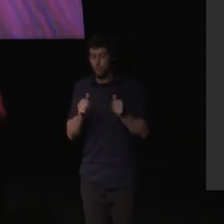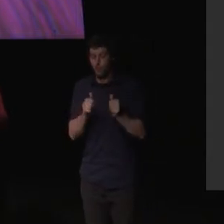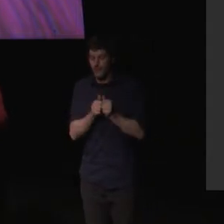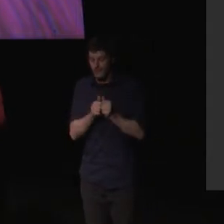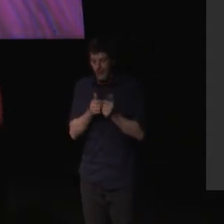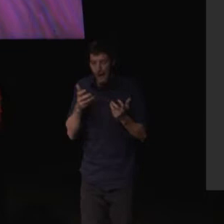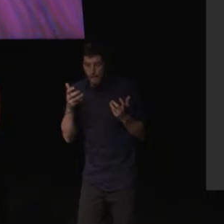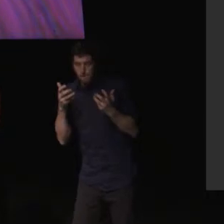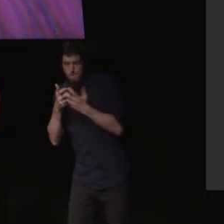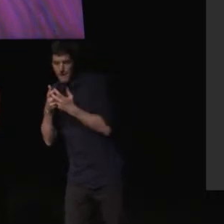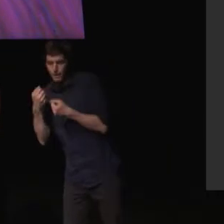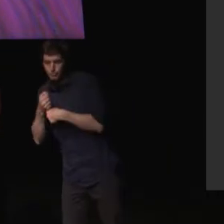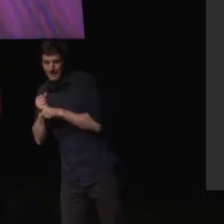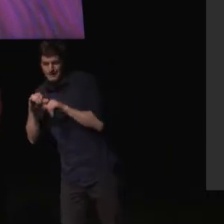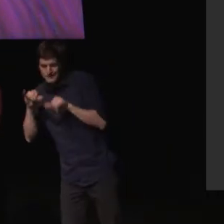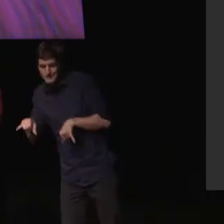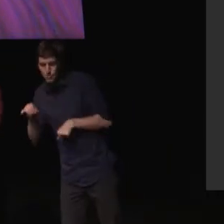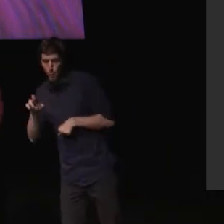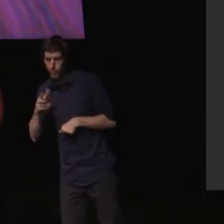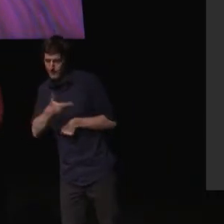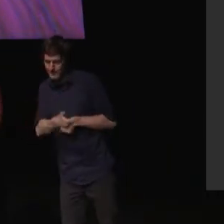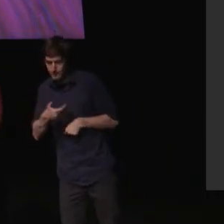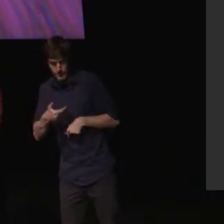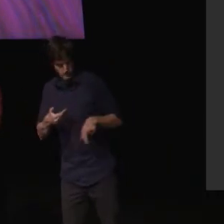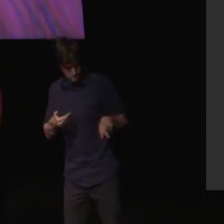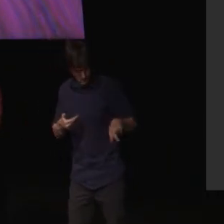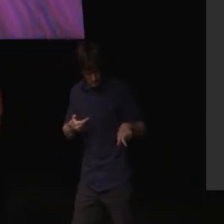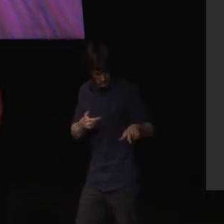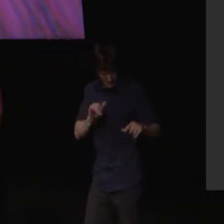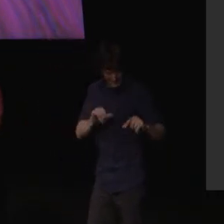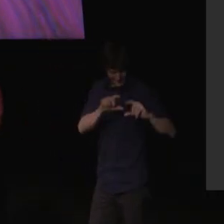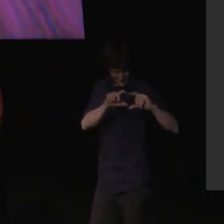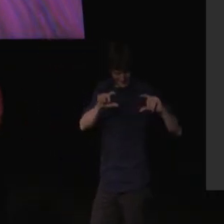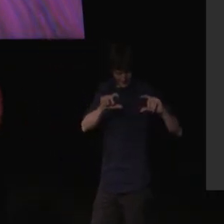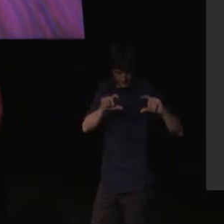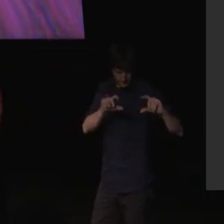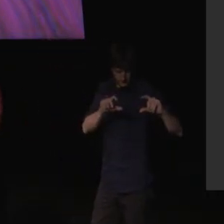So, folks who do multiplayer invites, you would post this, it's like the body of the invite message.